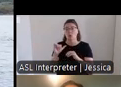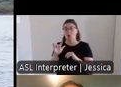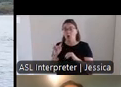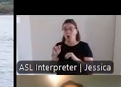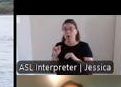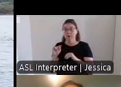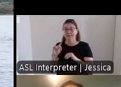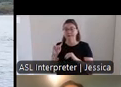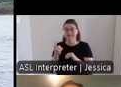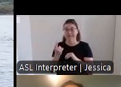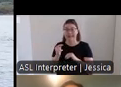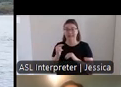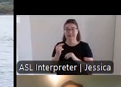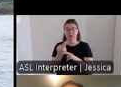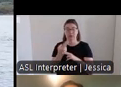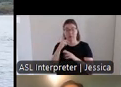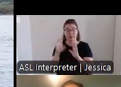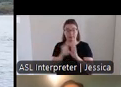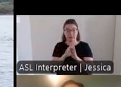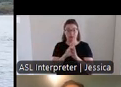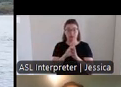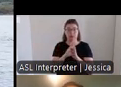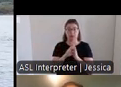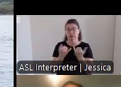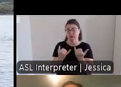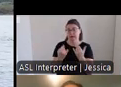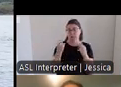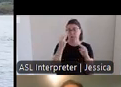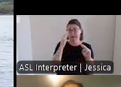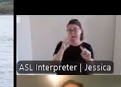And so right now, I am looking at the chapter in my Manifold book, Alt Text For Images.